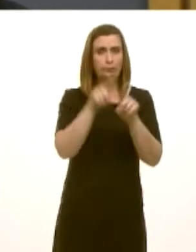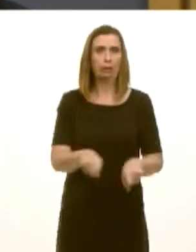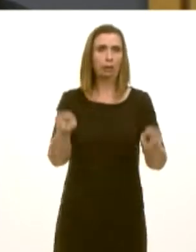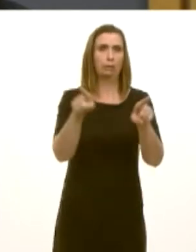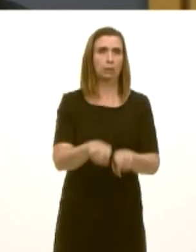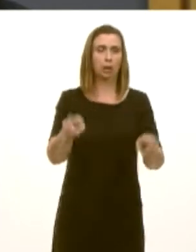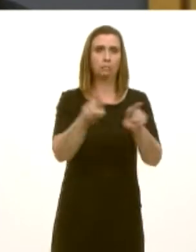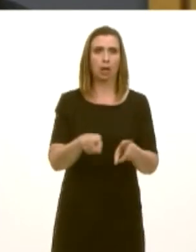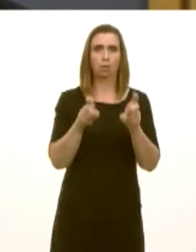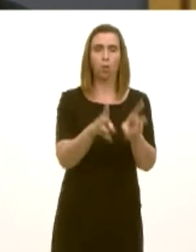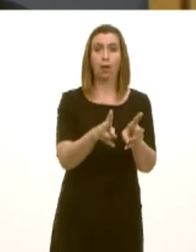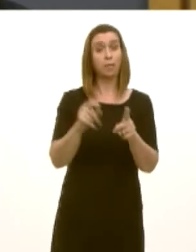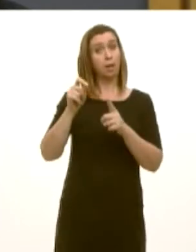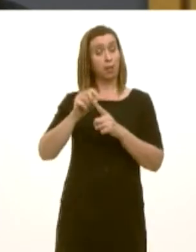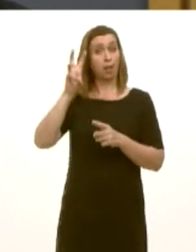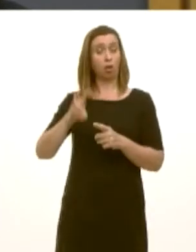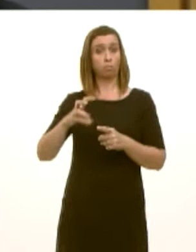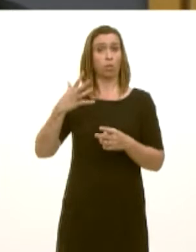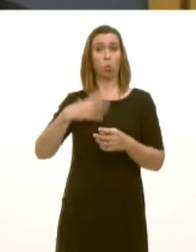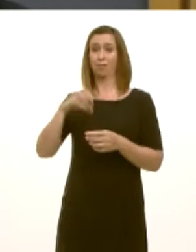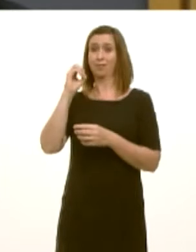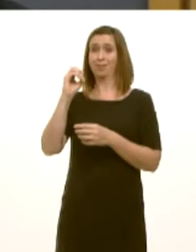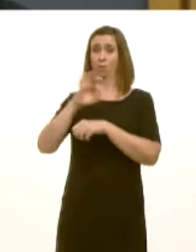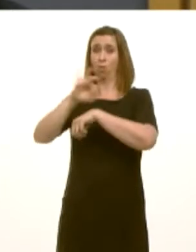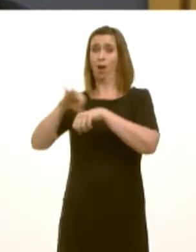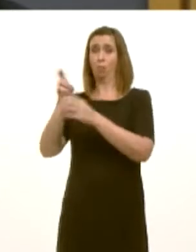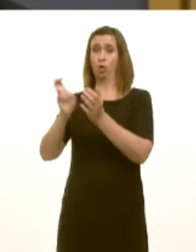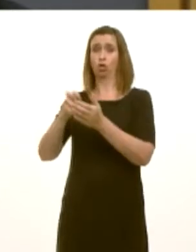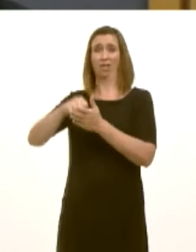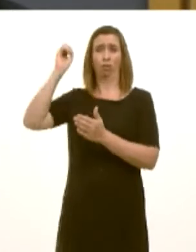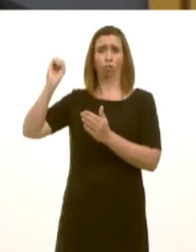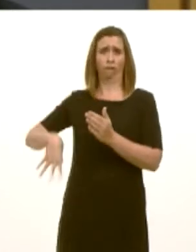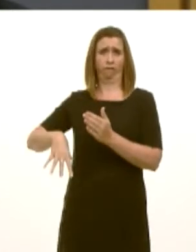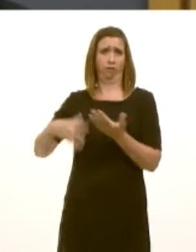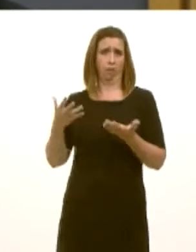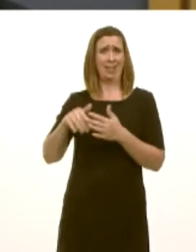Plaid Cymru wouldíve abolished zero-hours contracts in the social care sector, for example.